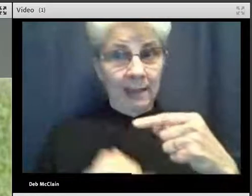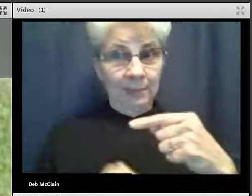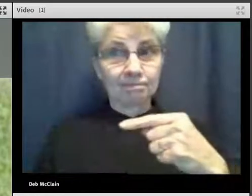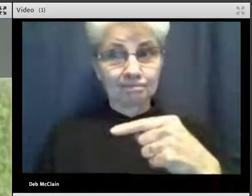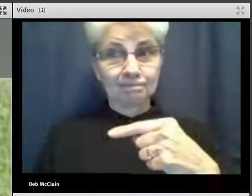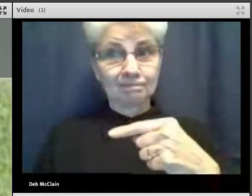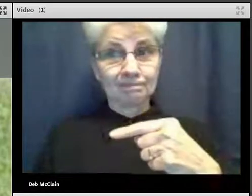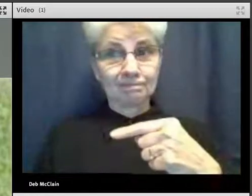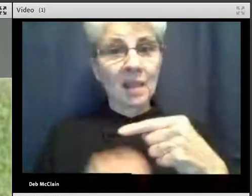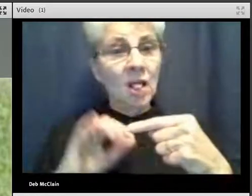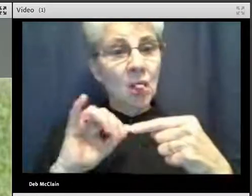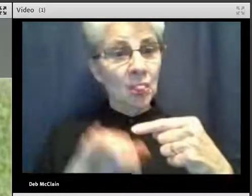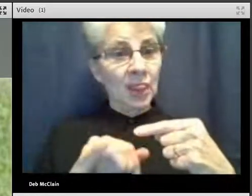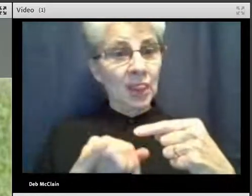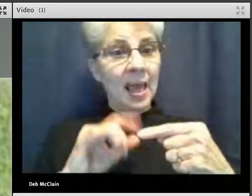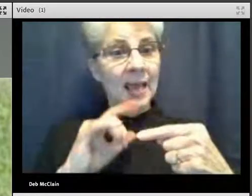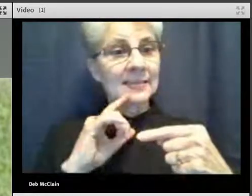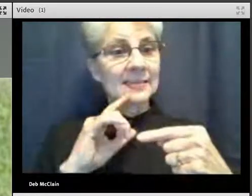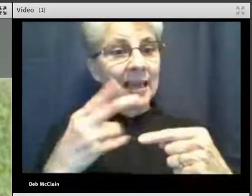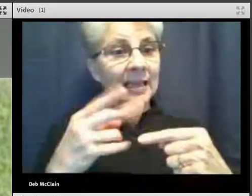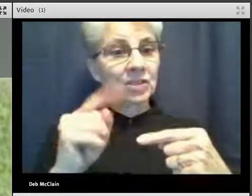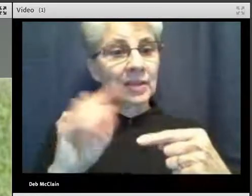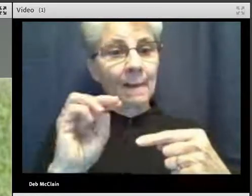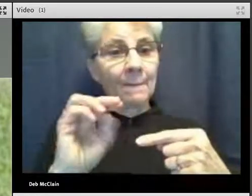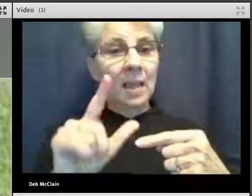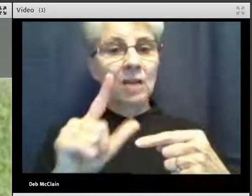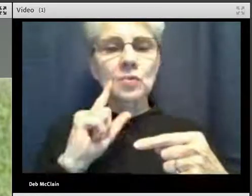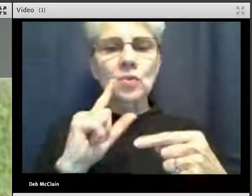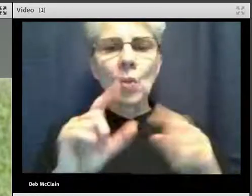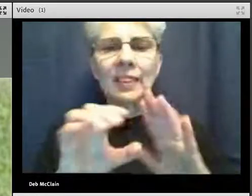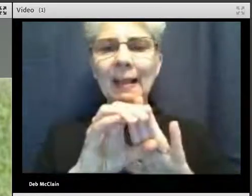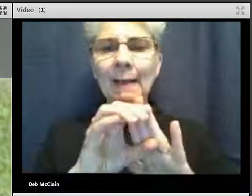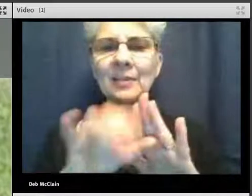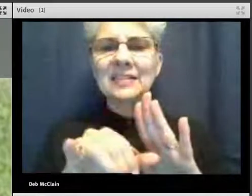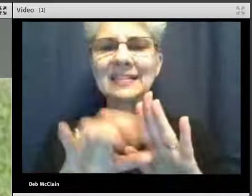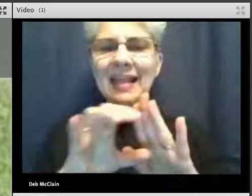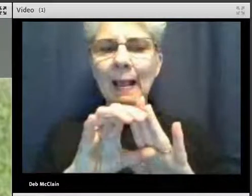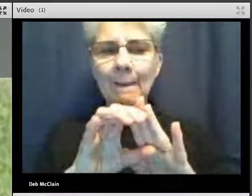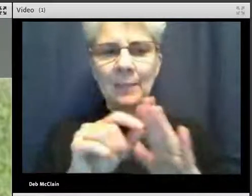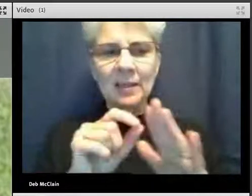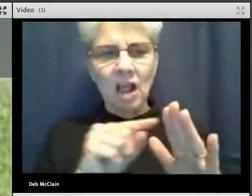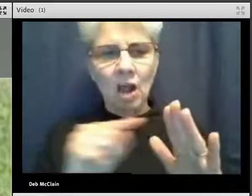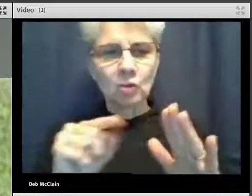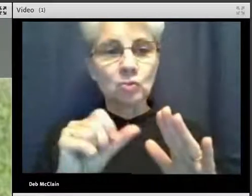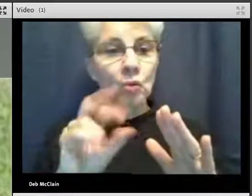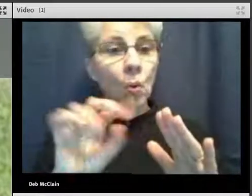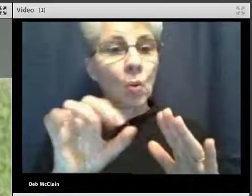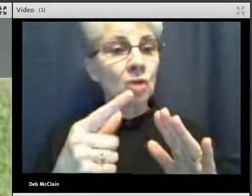This is a basic HTML. So the image is the "image-underscore-dog." A lot of times, though,